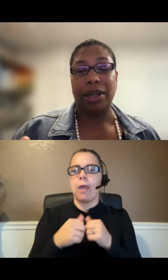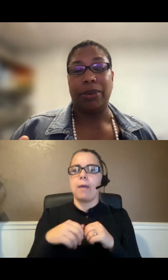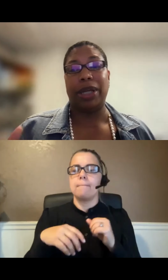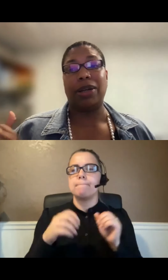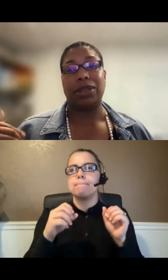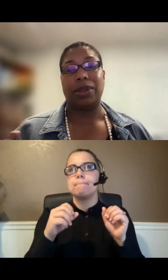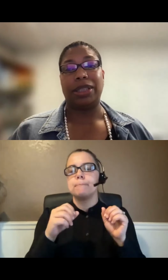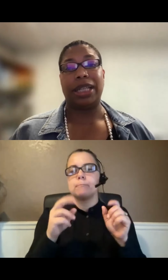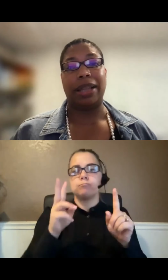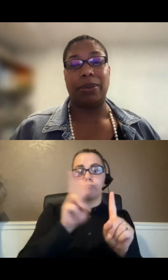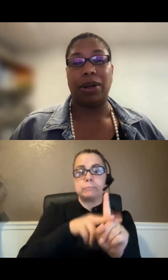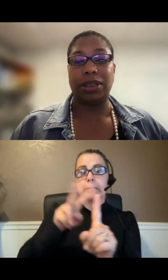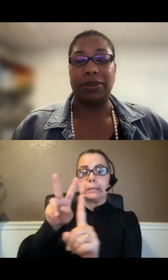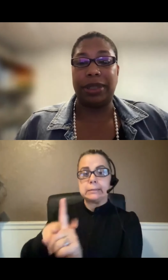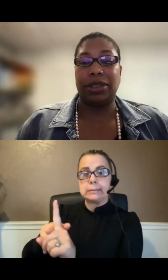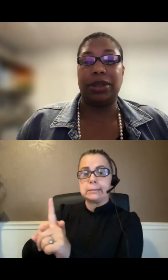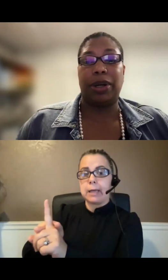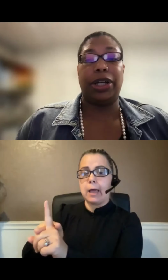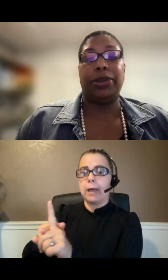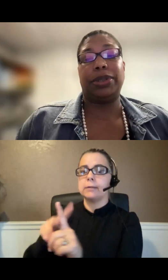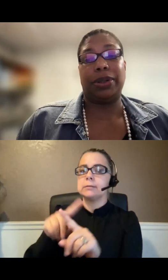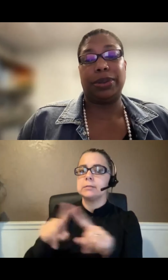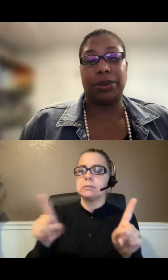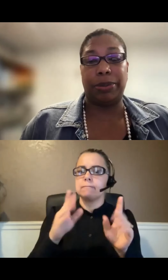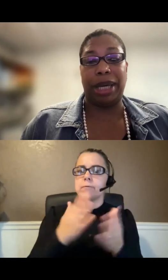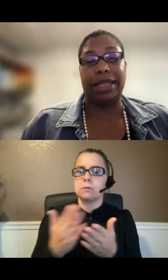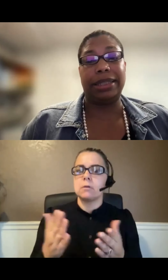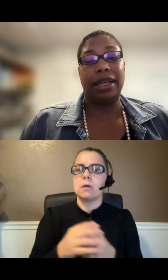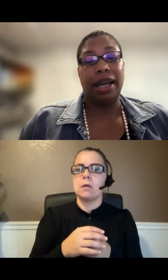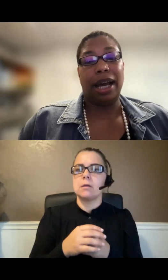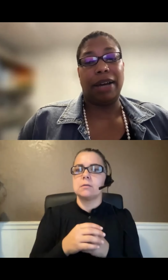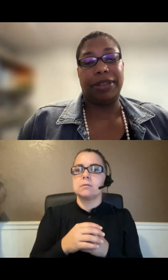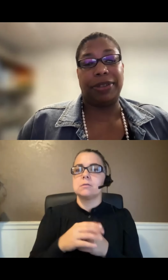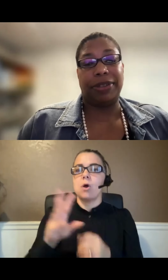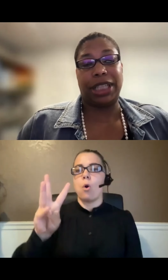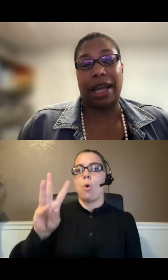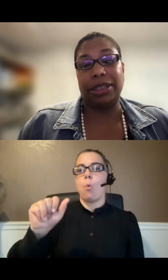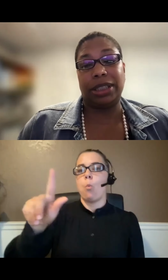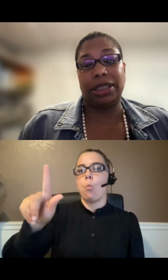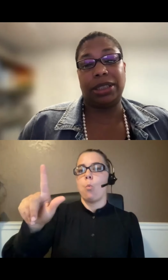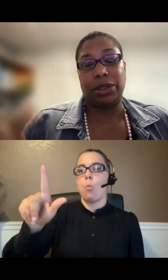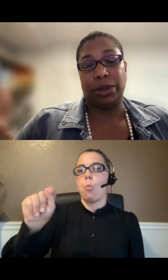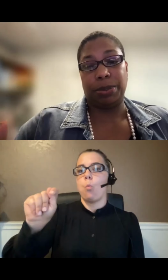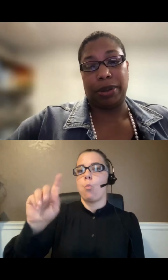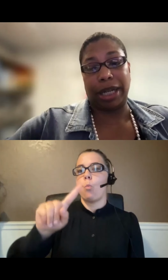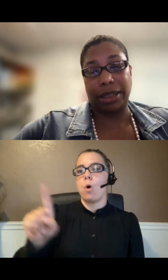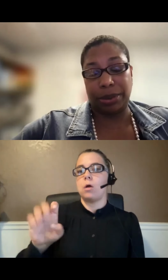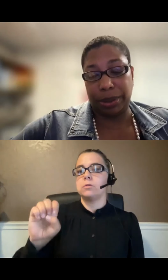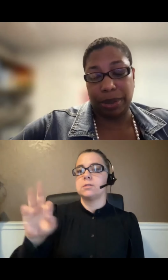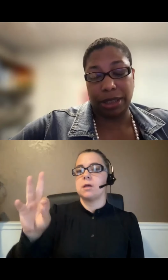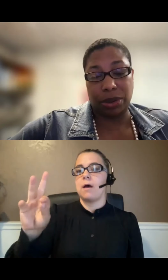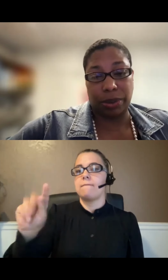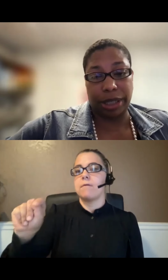We also looked at the Waltz of the Wizard where a user goes through a maze of different challenges to progress through a story.